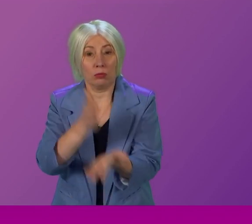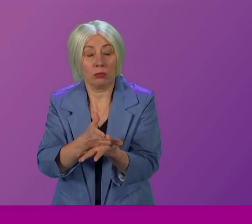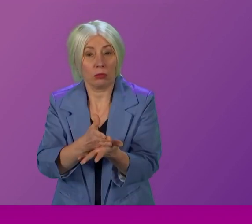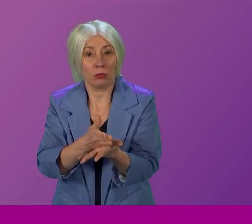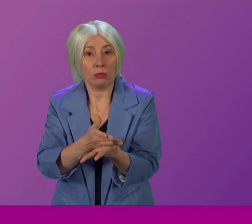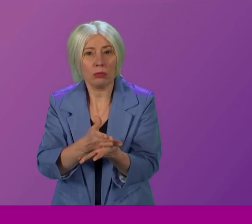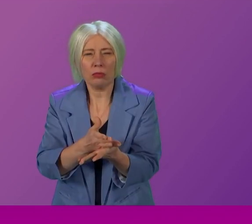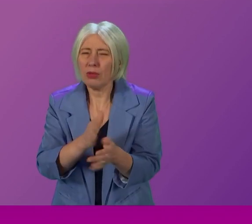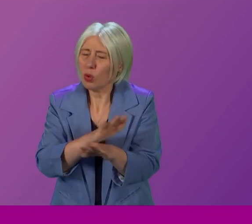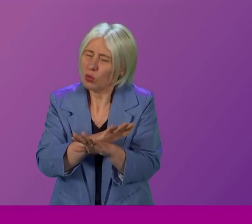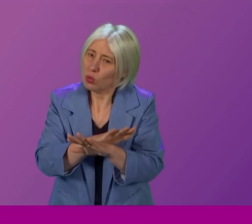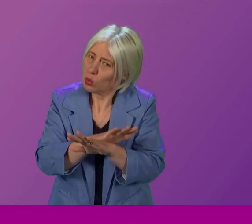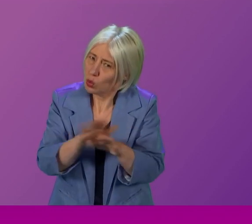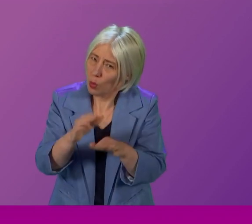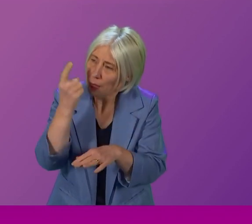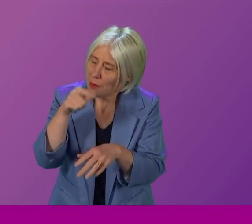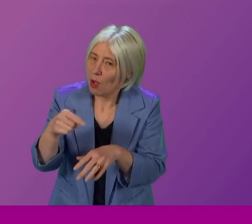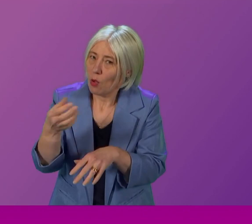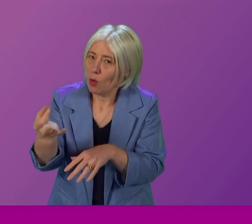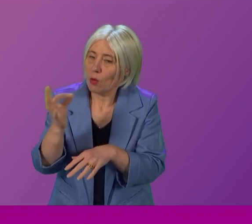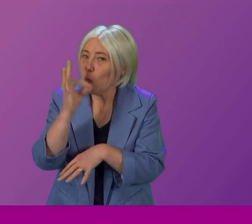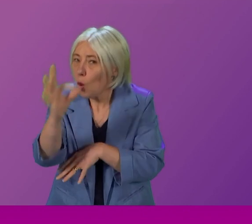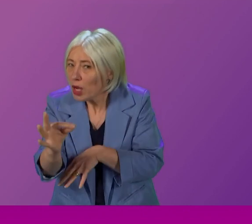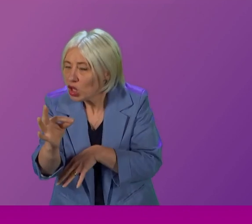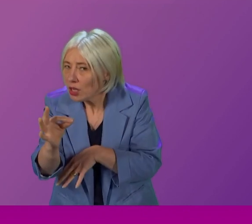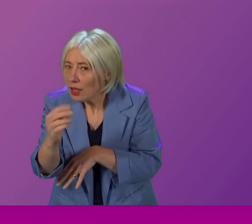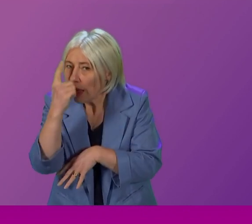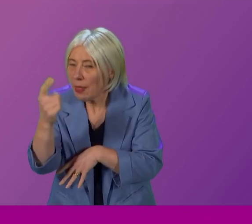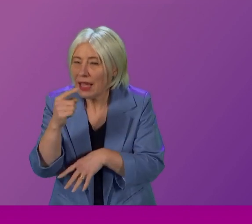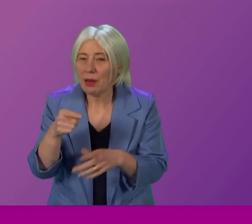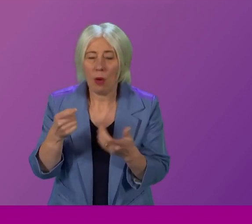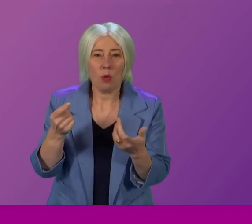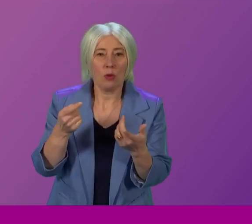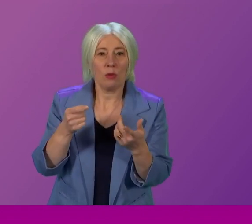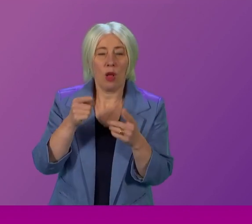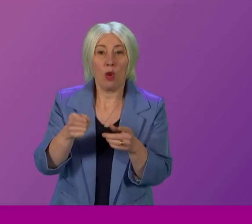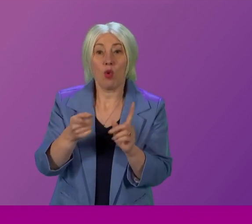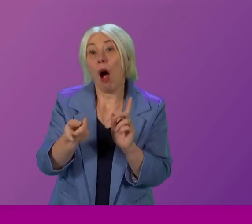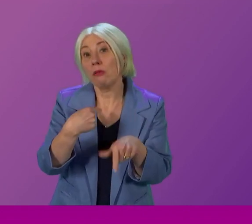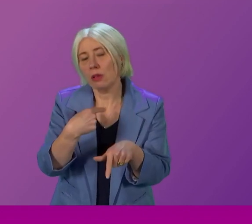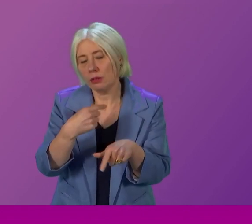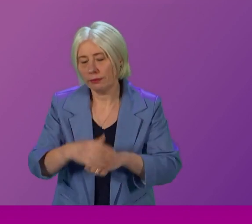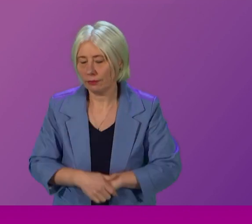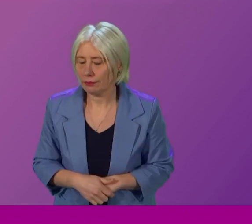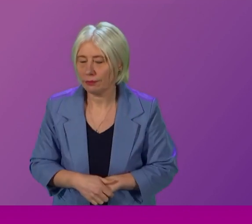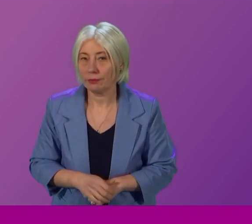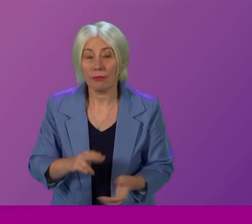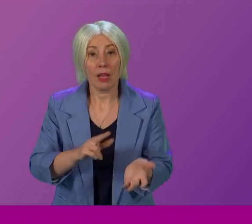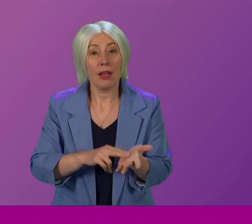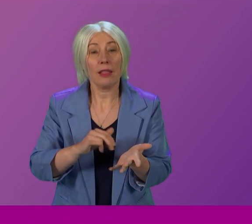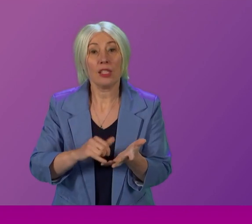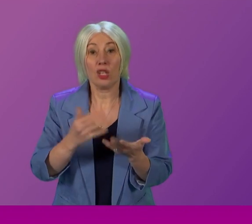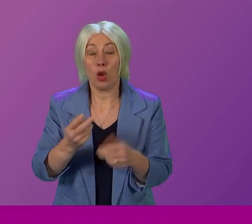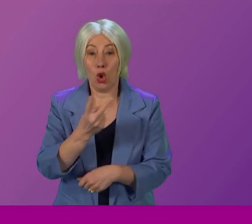Maybe we should focus not on the question but on the deficiency of the answer. She